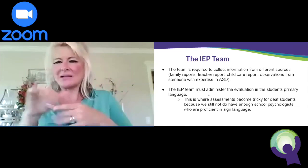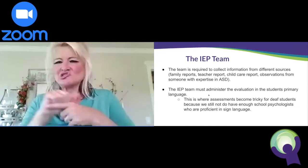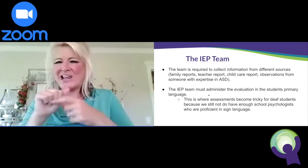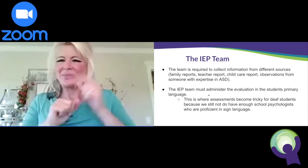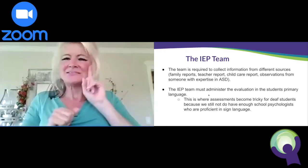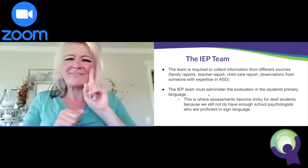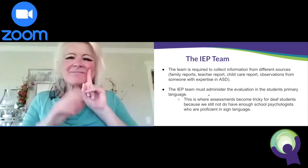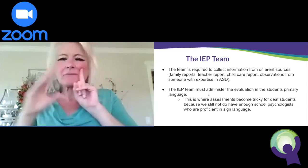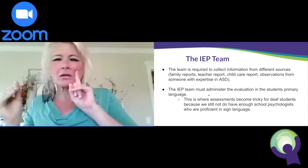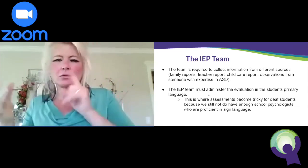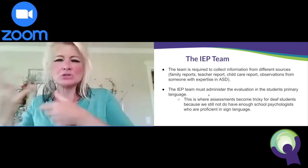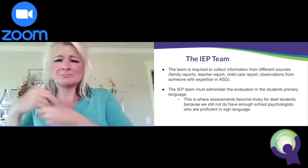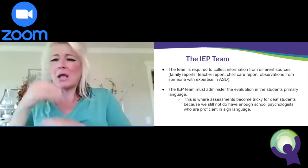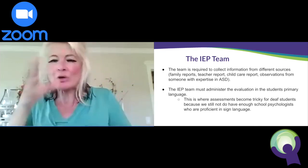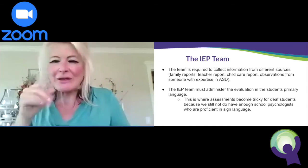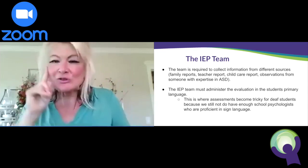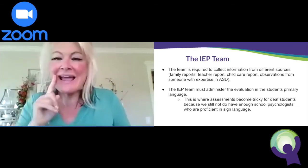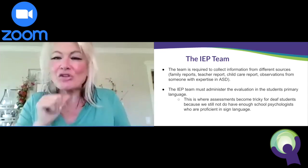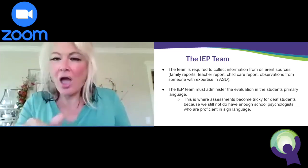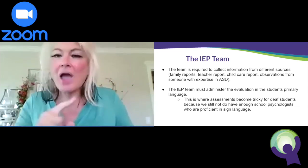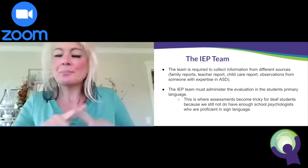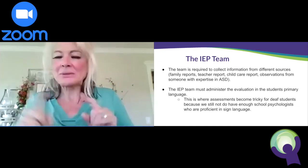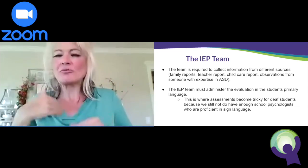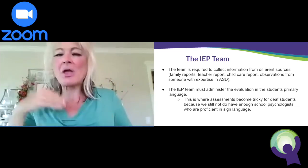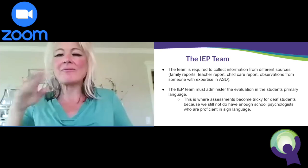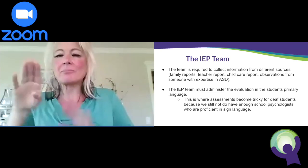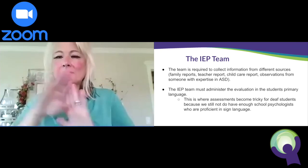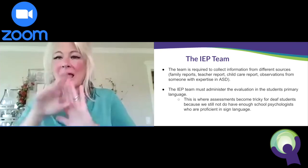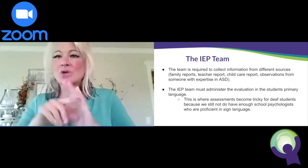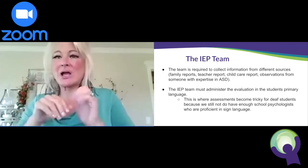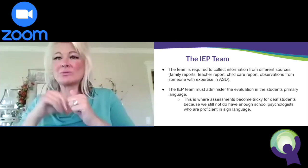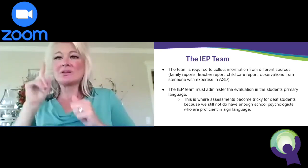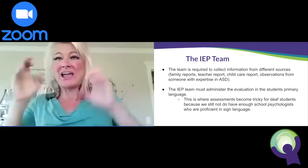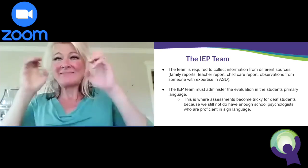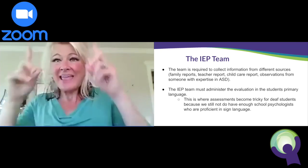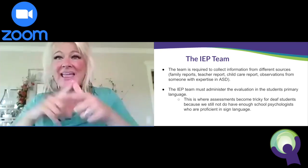It's very important to have somebody who's trained with deafness and autism. I don't care if they're deaf or not,